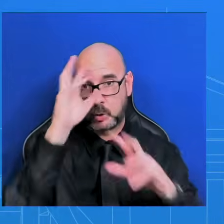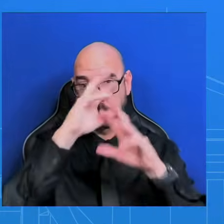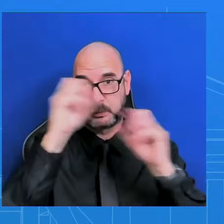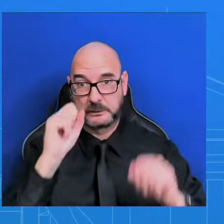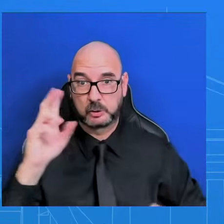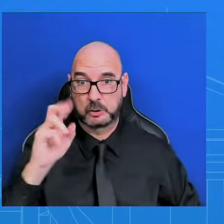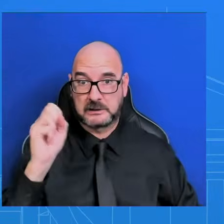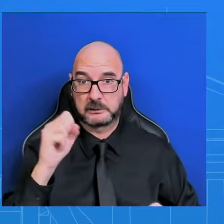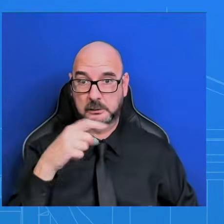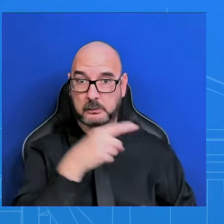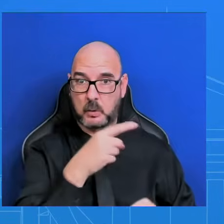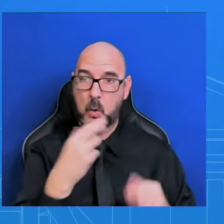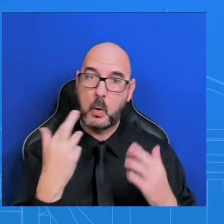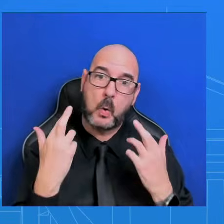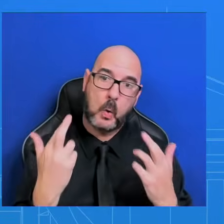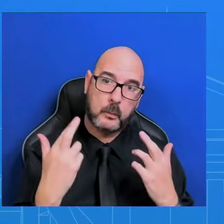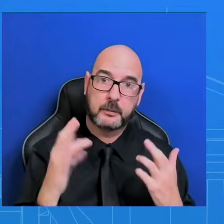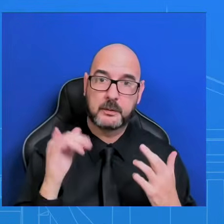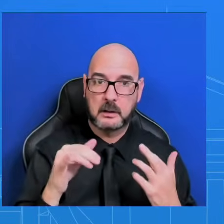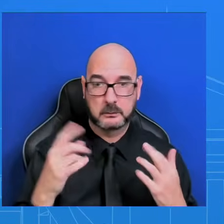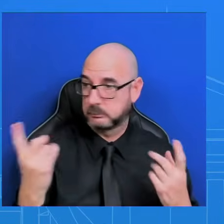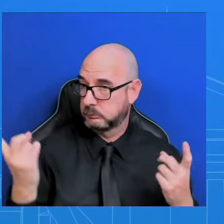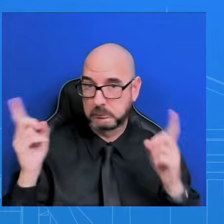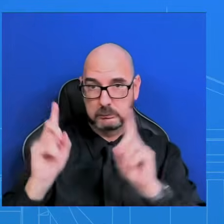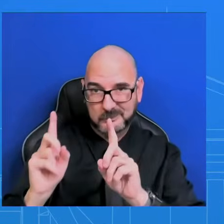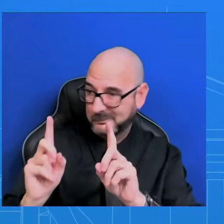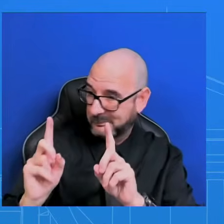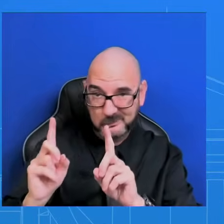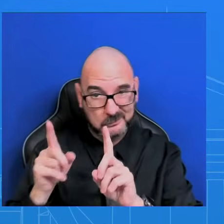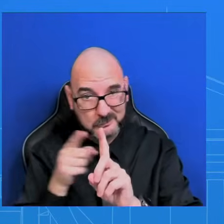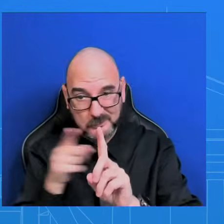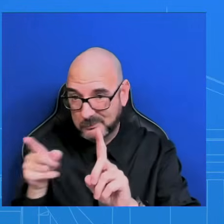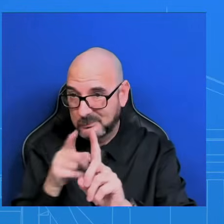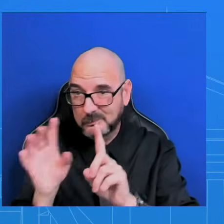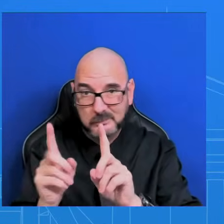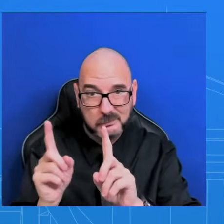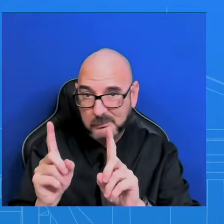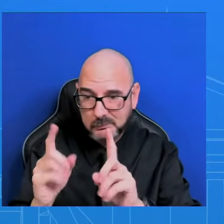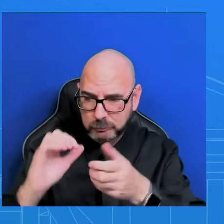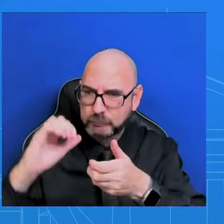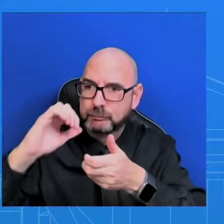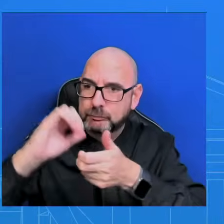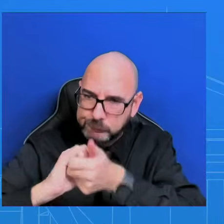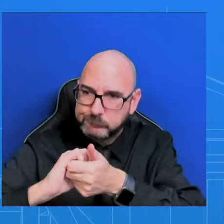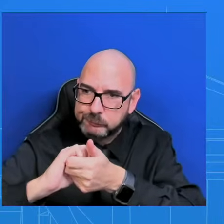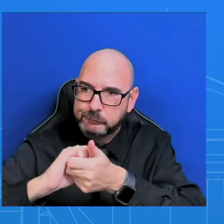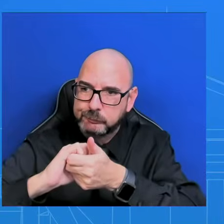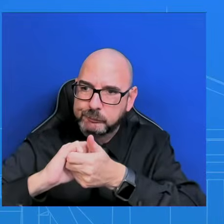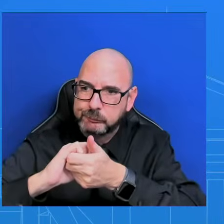Bless you. And, again, he's not -- he's not Pollyannaish about this. He understands how hard it is.